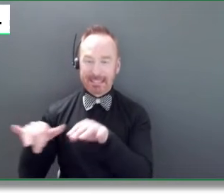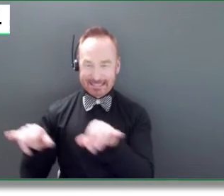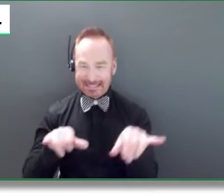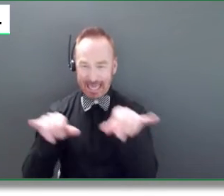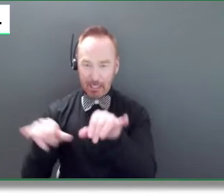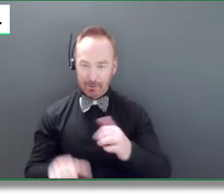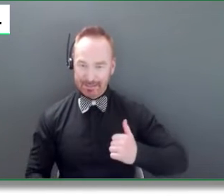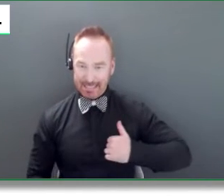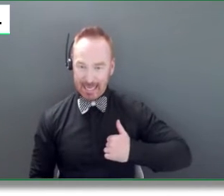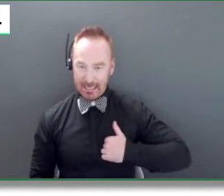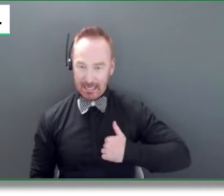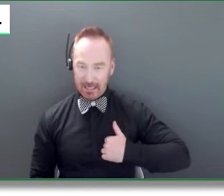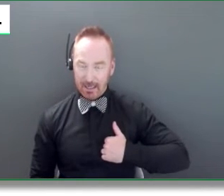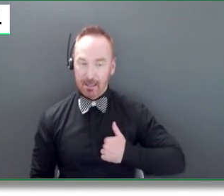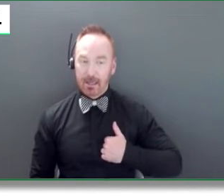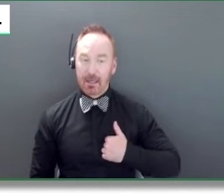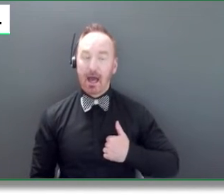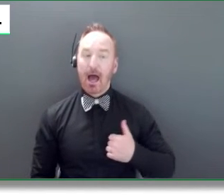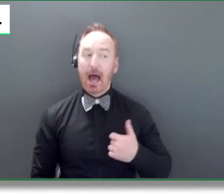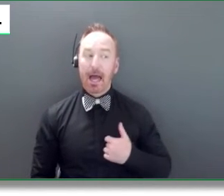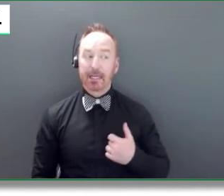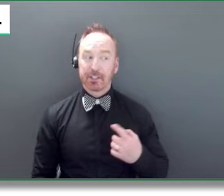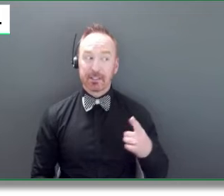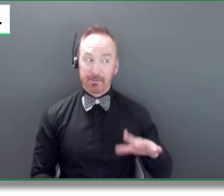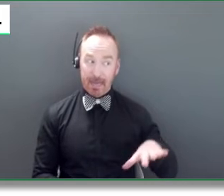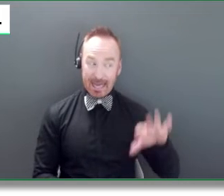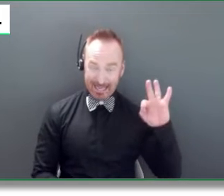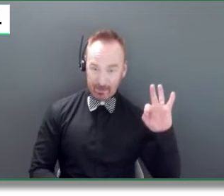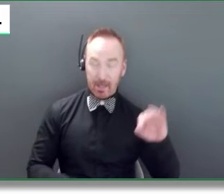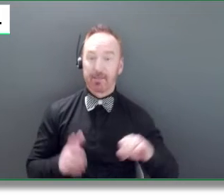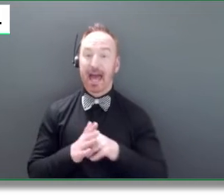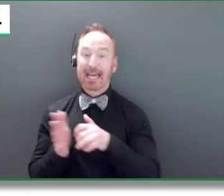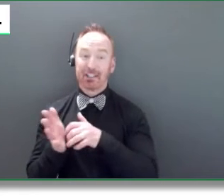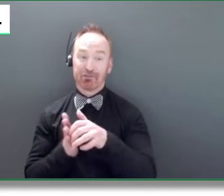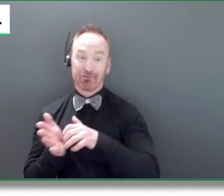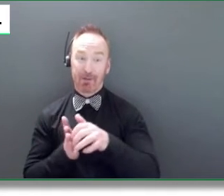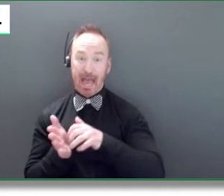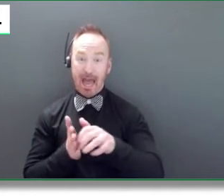standard should be out for public review in early 2023